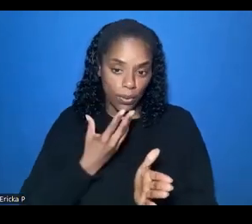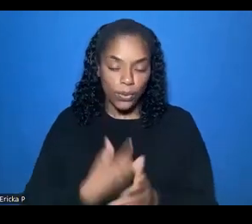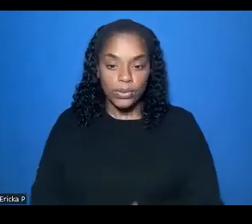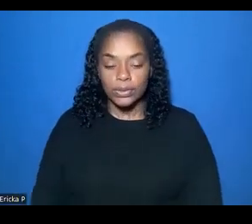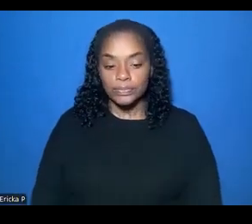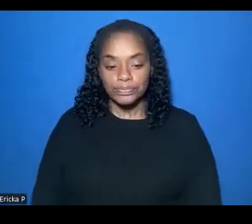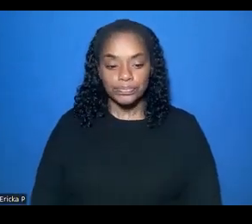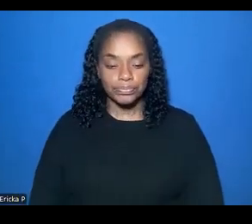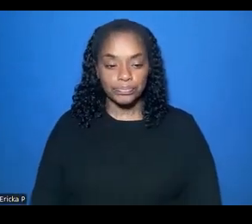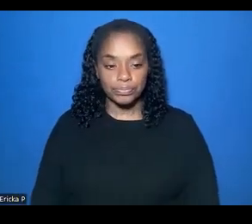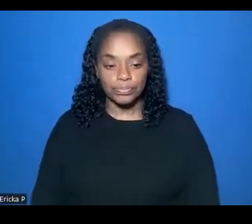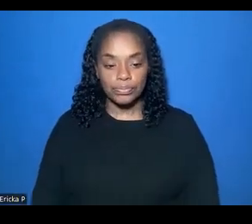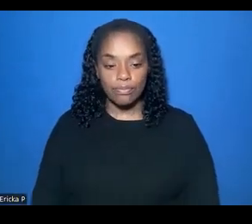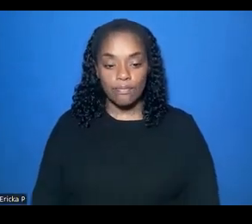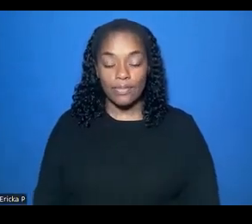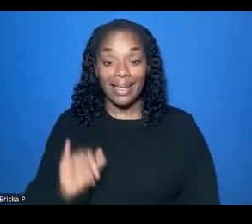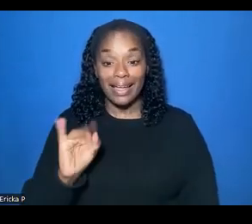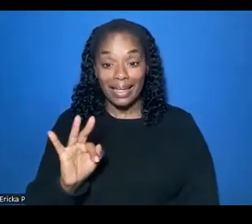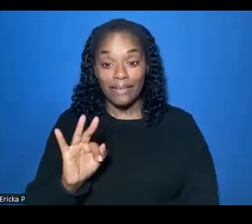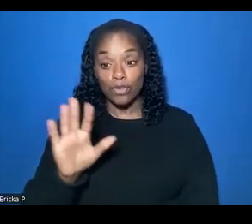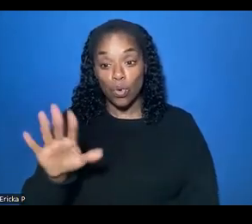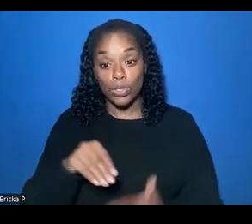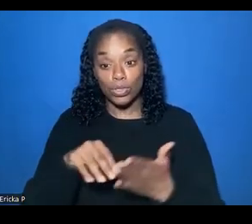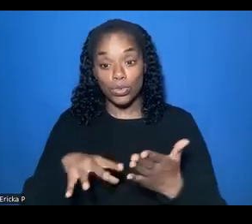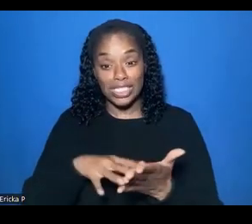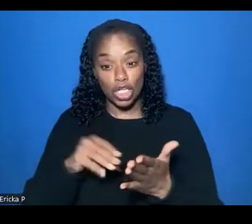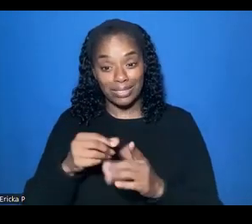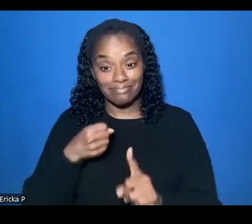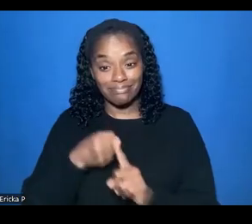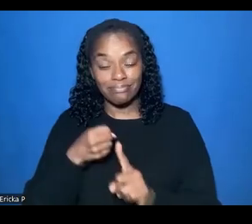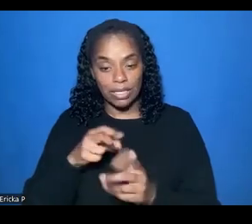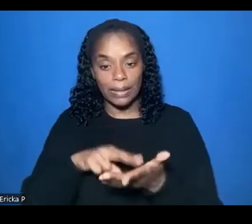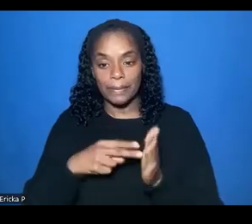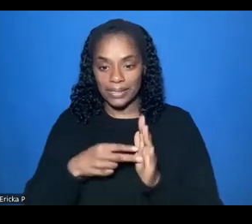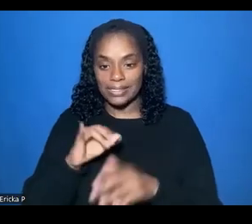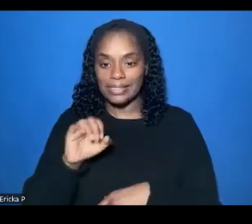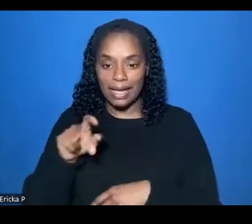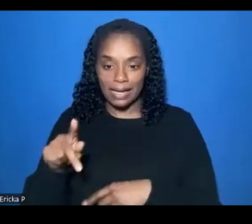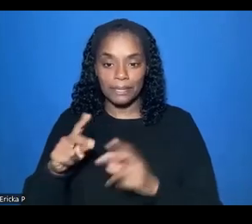If it affects your child's learning, it's an IEP issue.